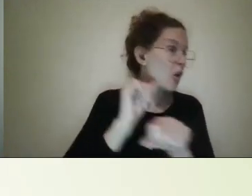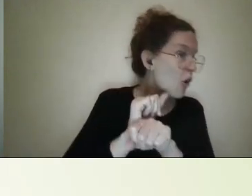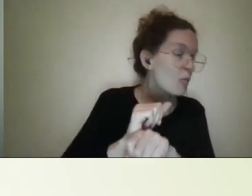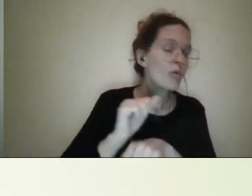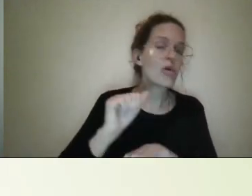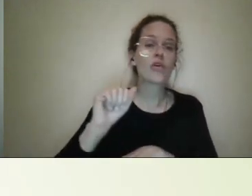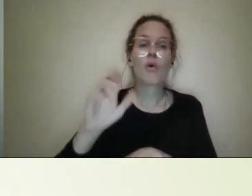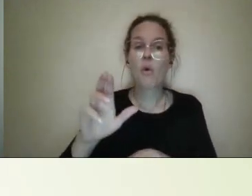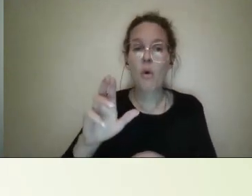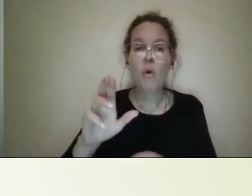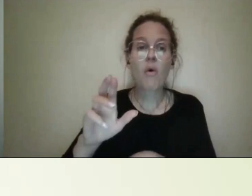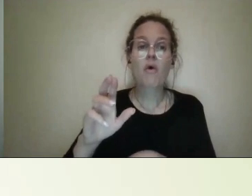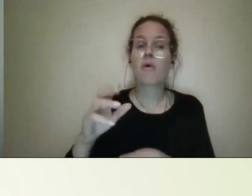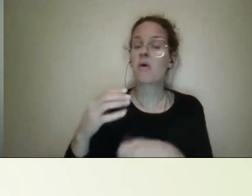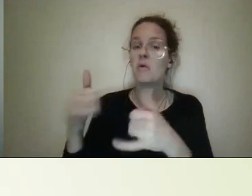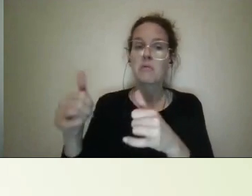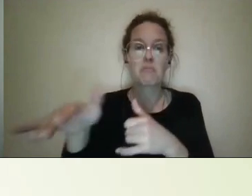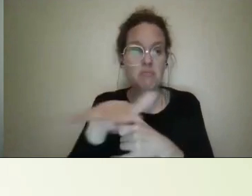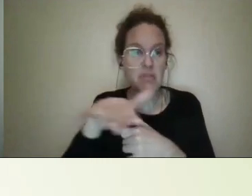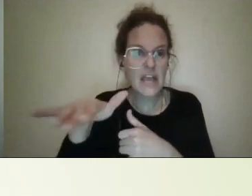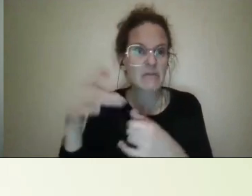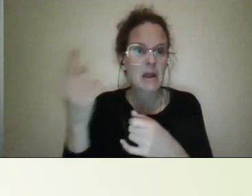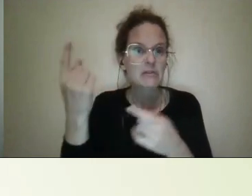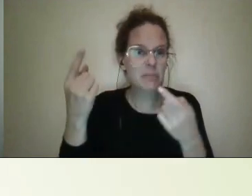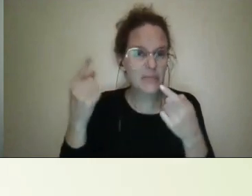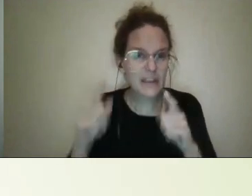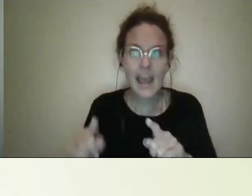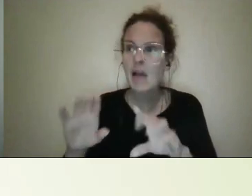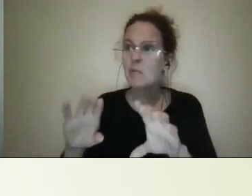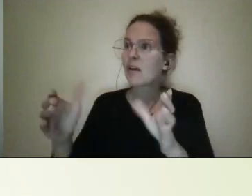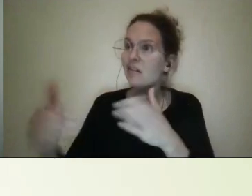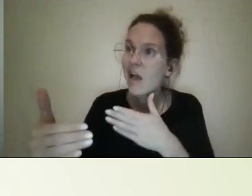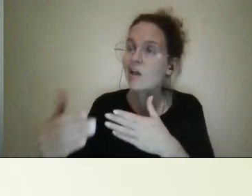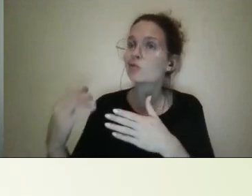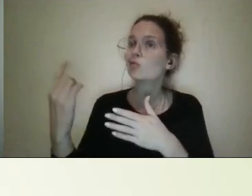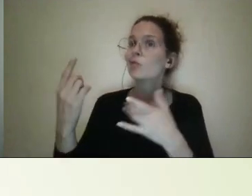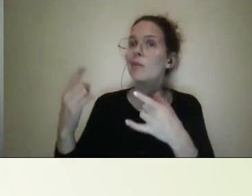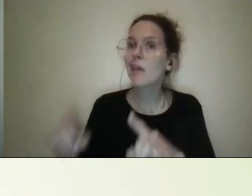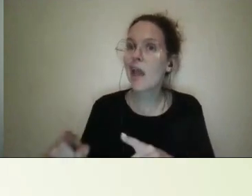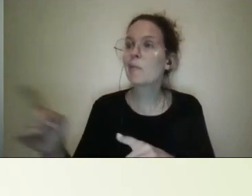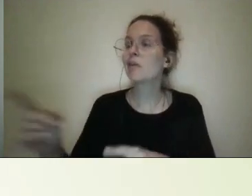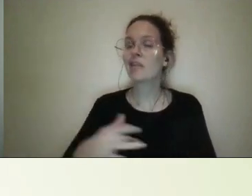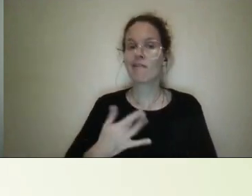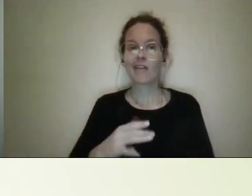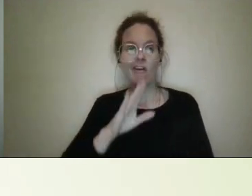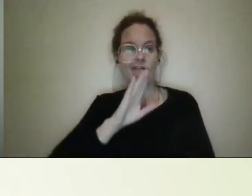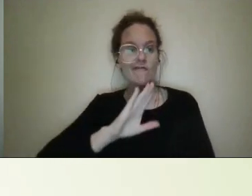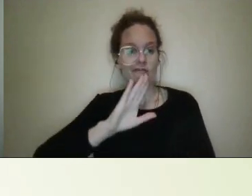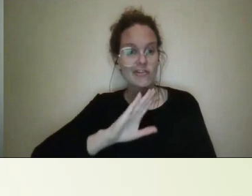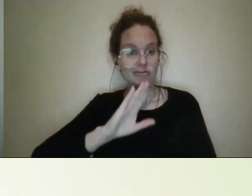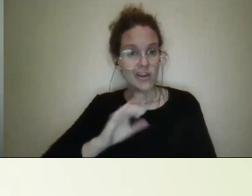something that happened on the playground or in the classroom or in art or music and